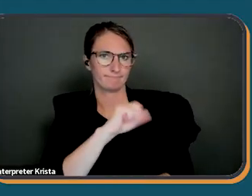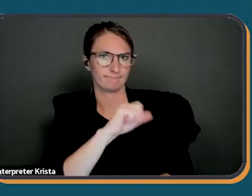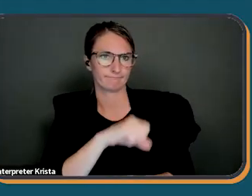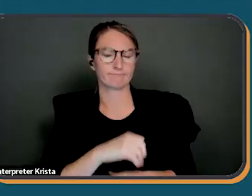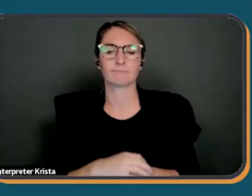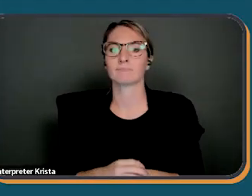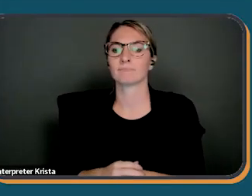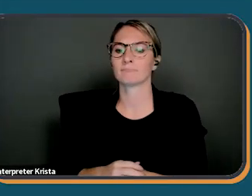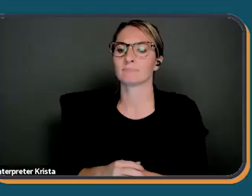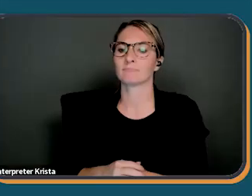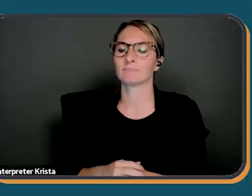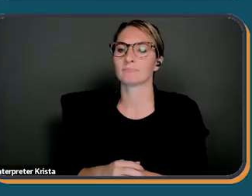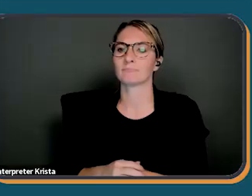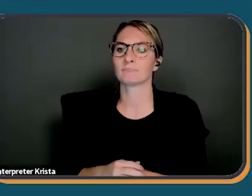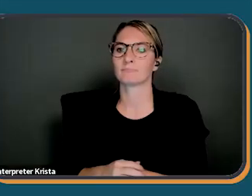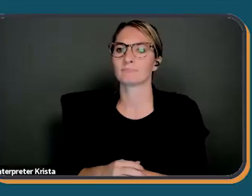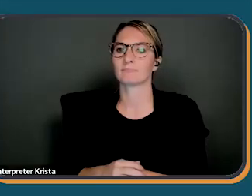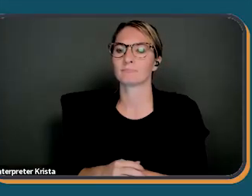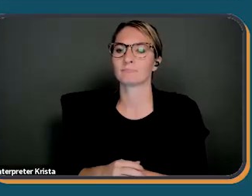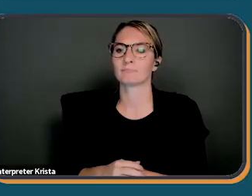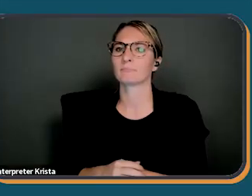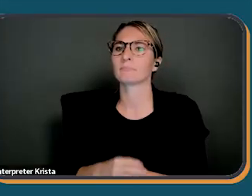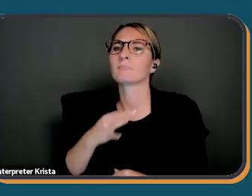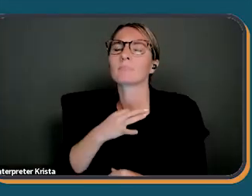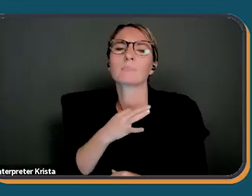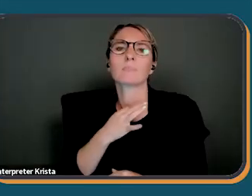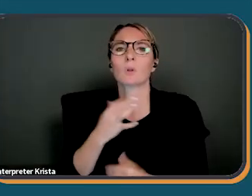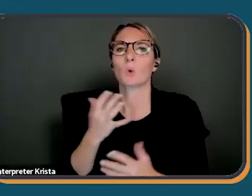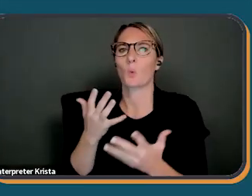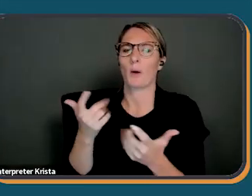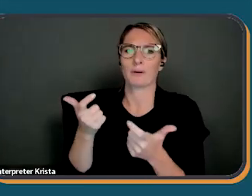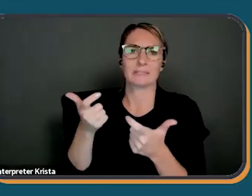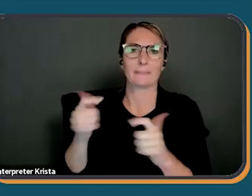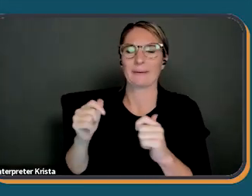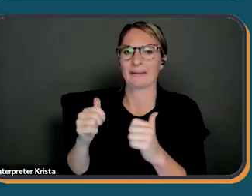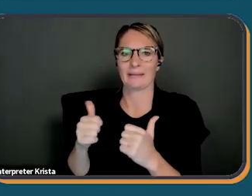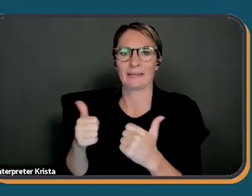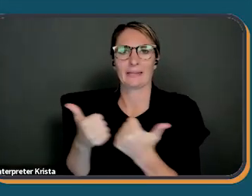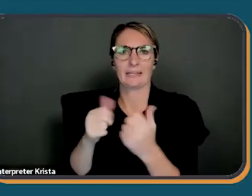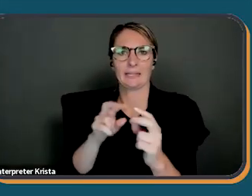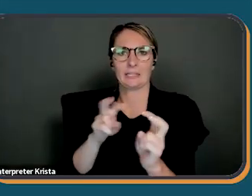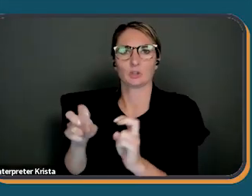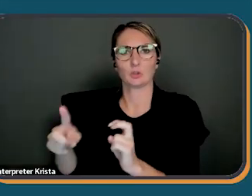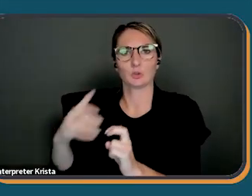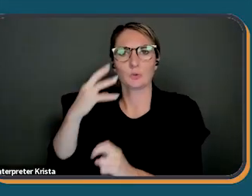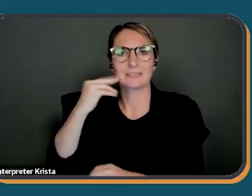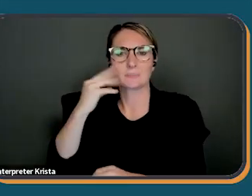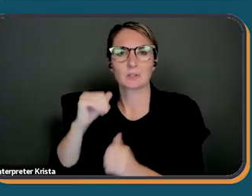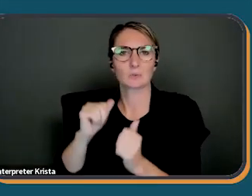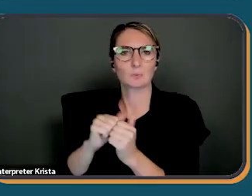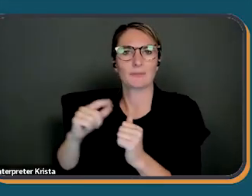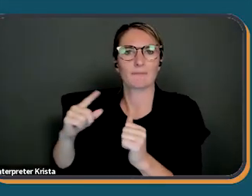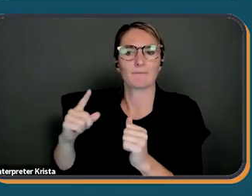Brooke Cruz: And what was the biggest issue that you had during this first mammogram?